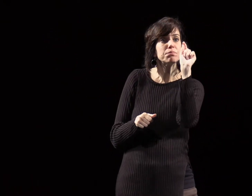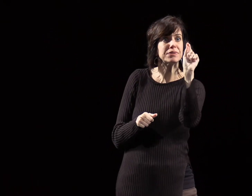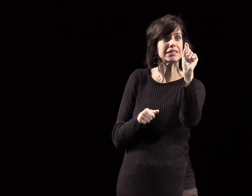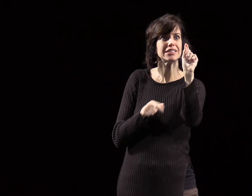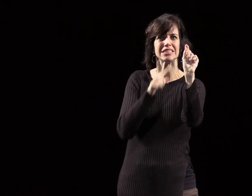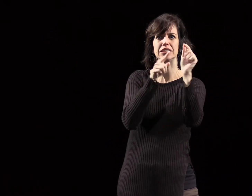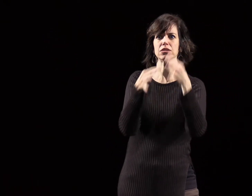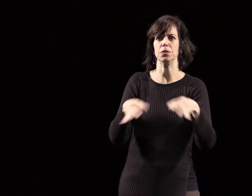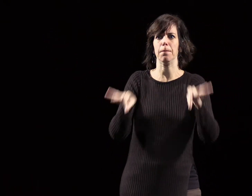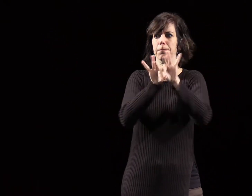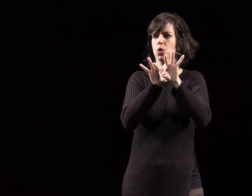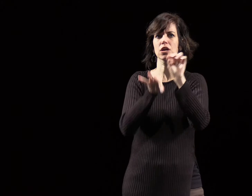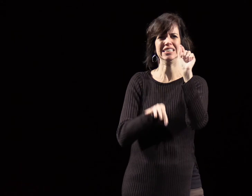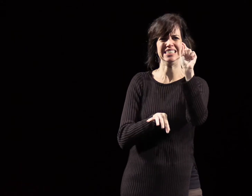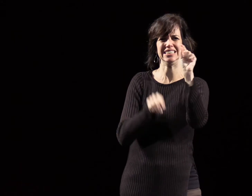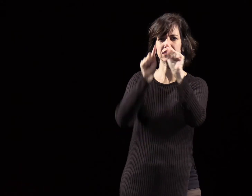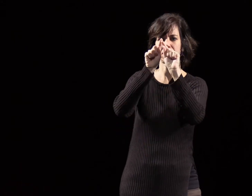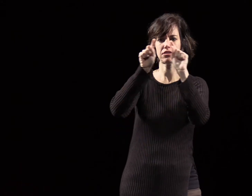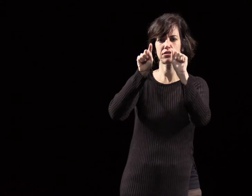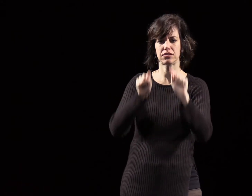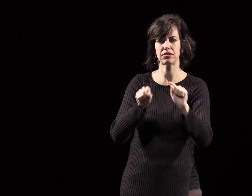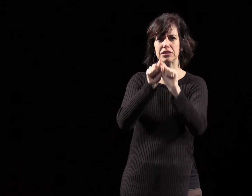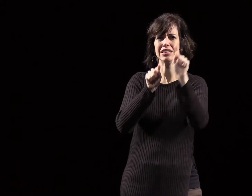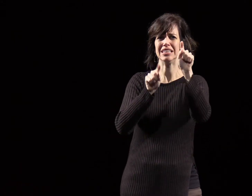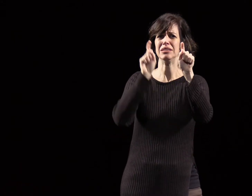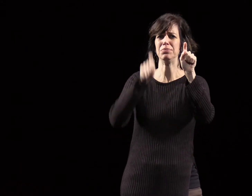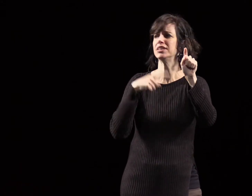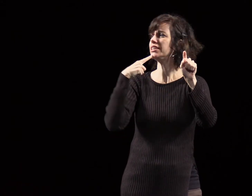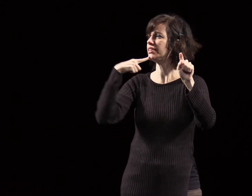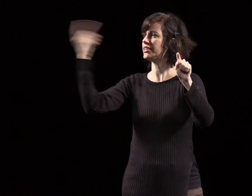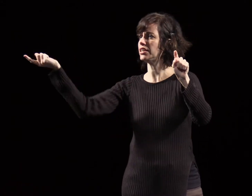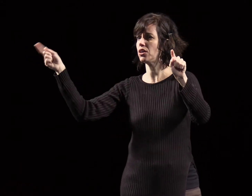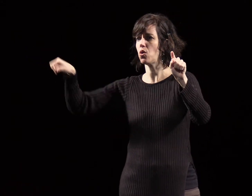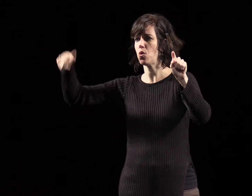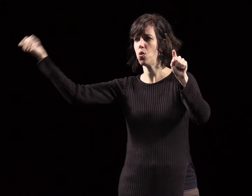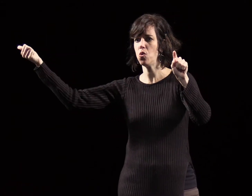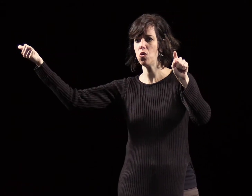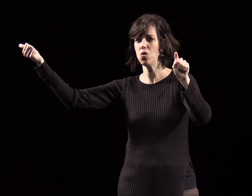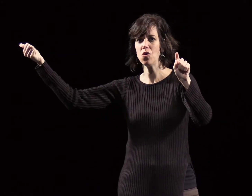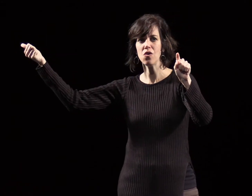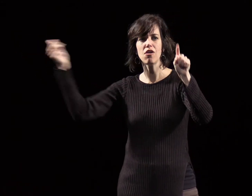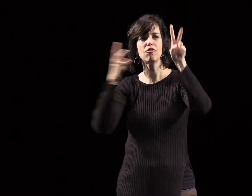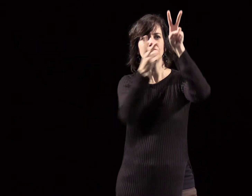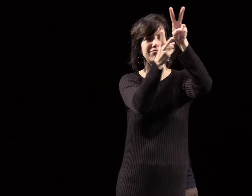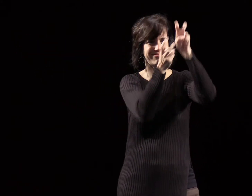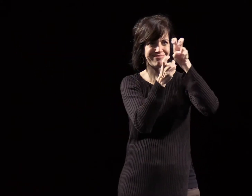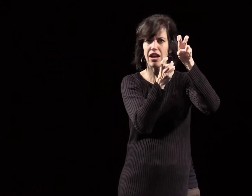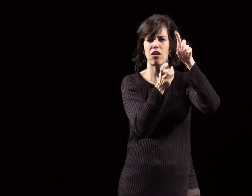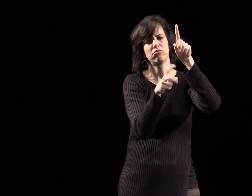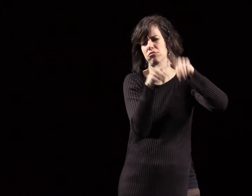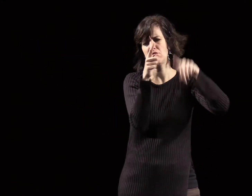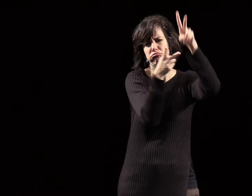That will mark something like a bookmark and say that it's important. So if you wanted to show someone else that segment